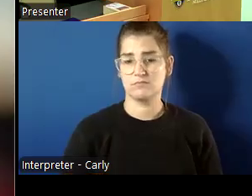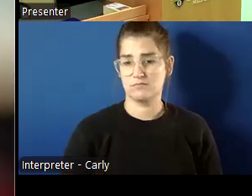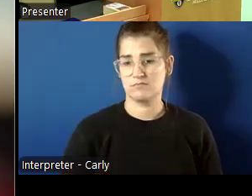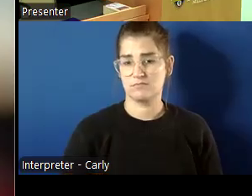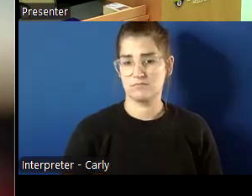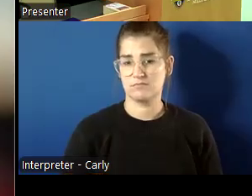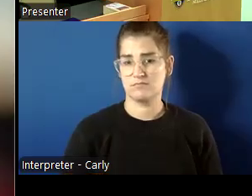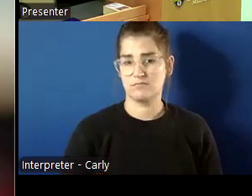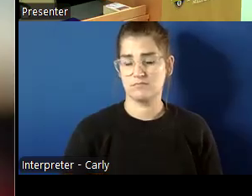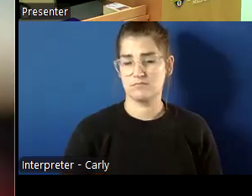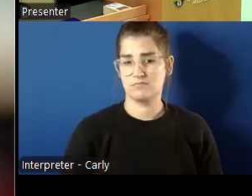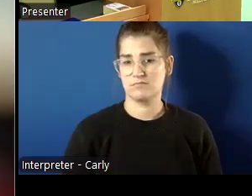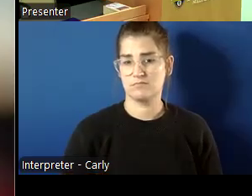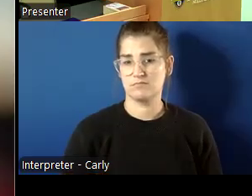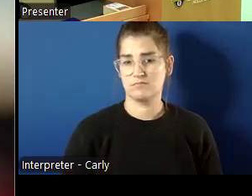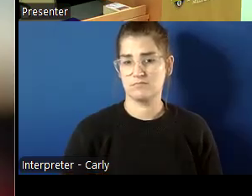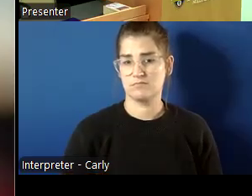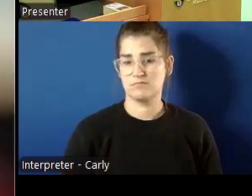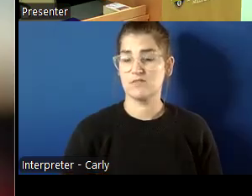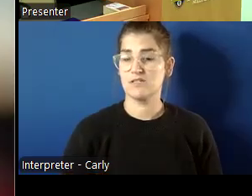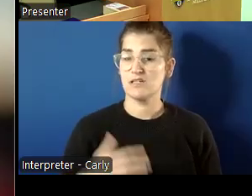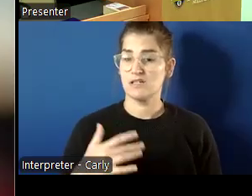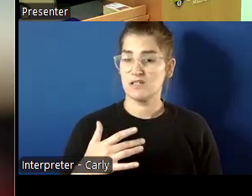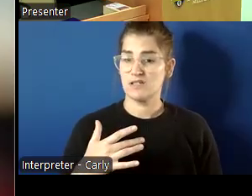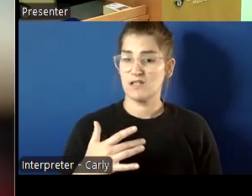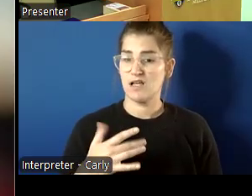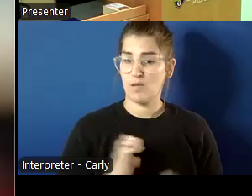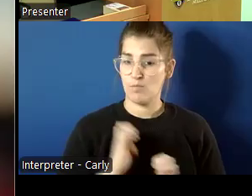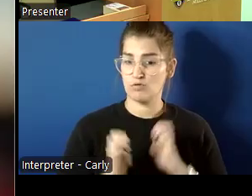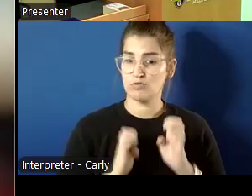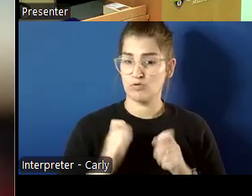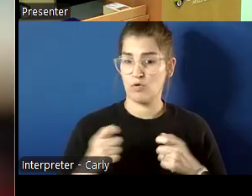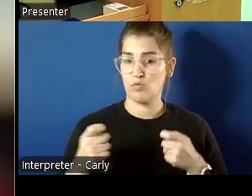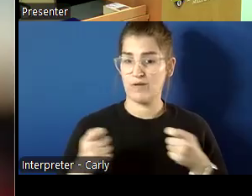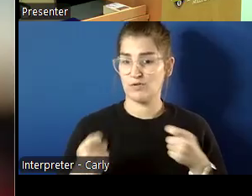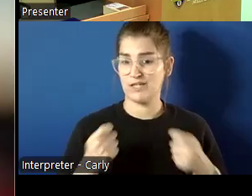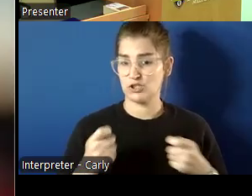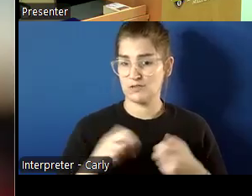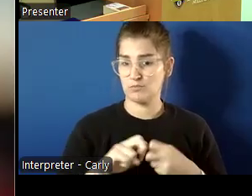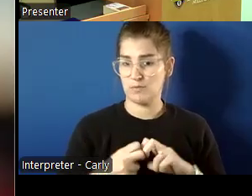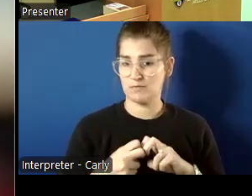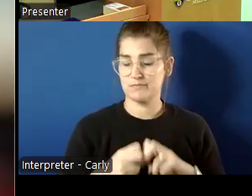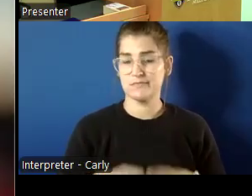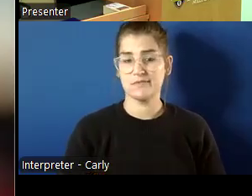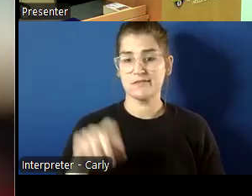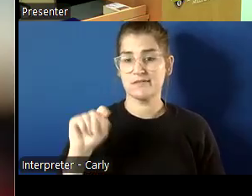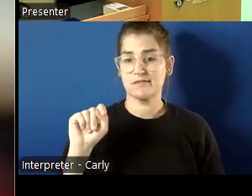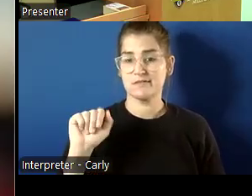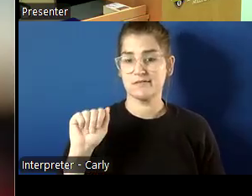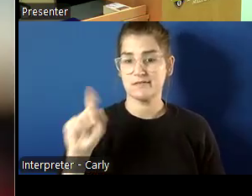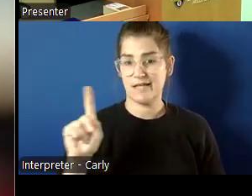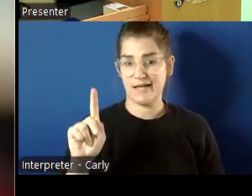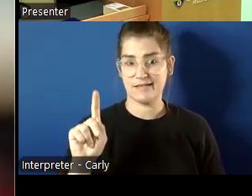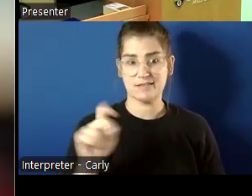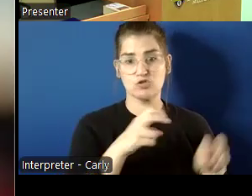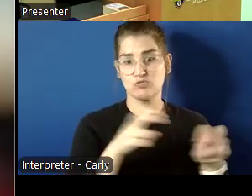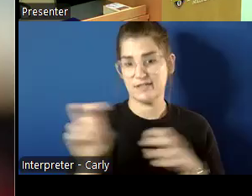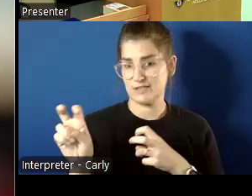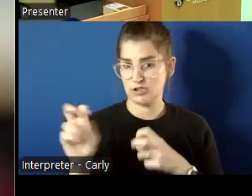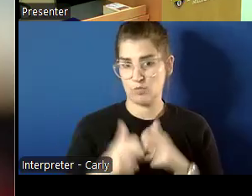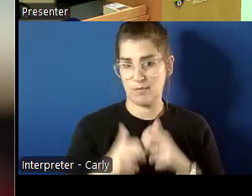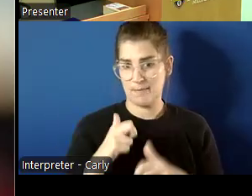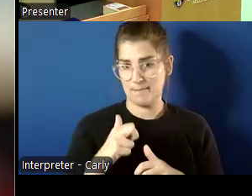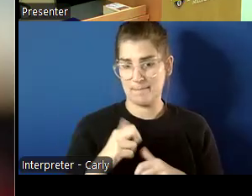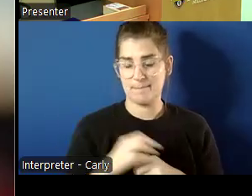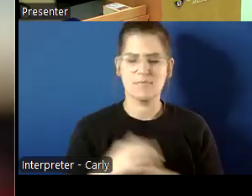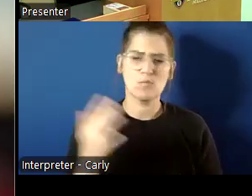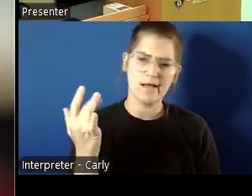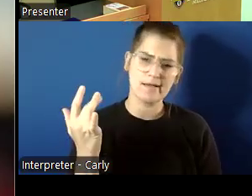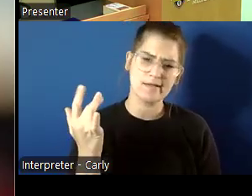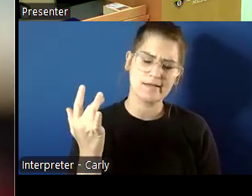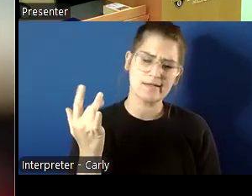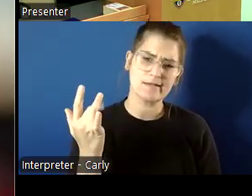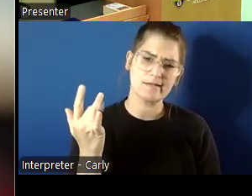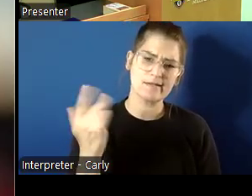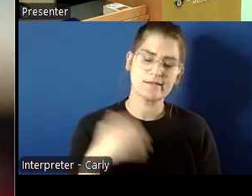emotional regulation problems, task transition. Why is that? Because in those last eight weeks,